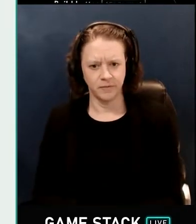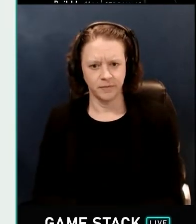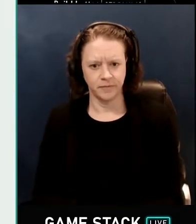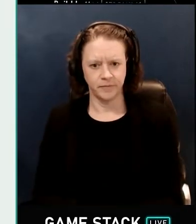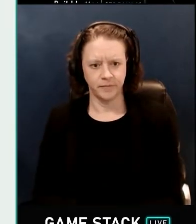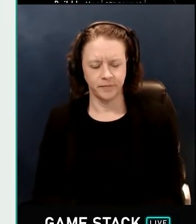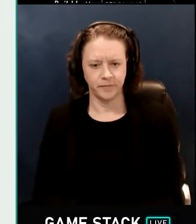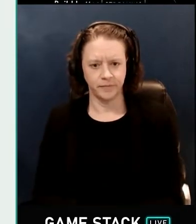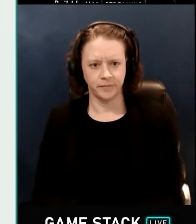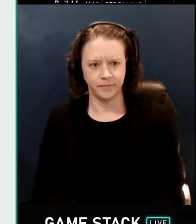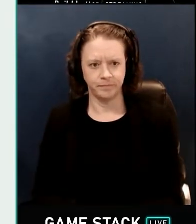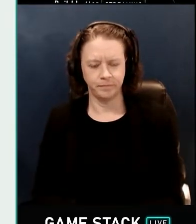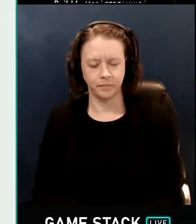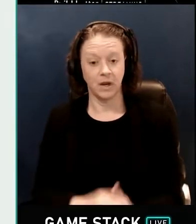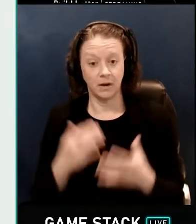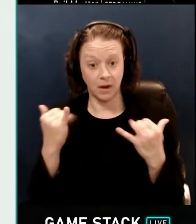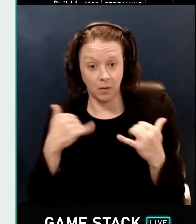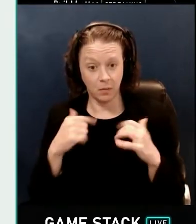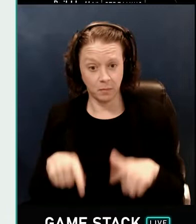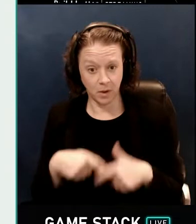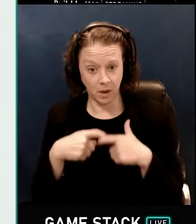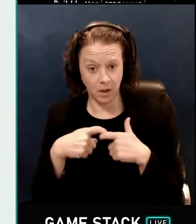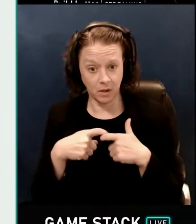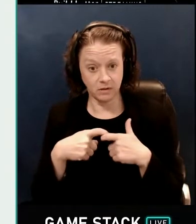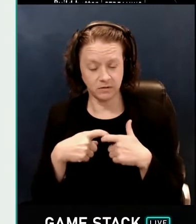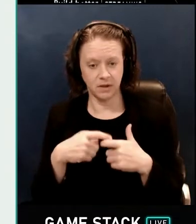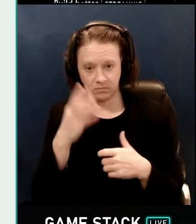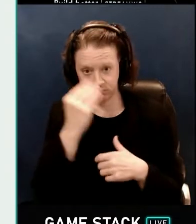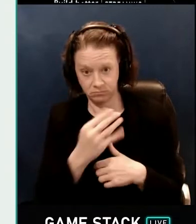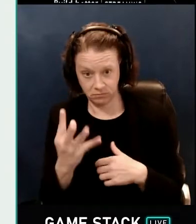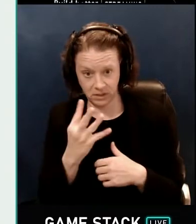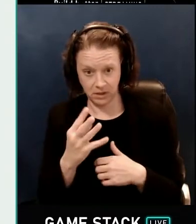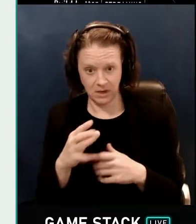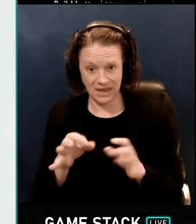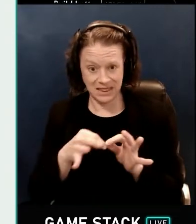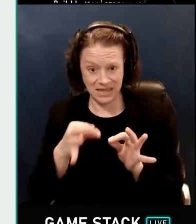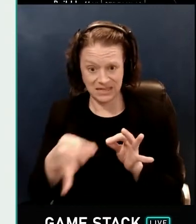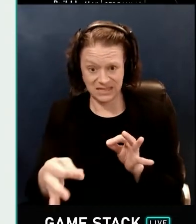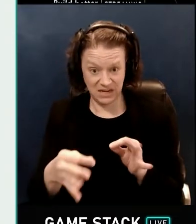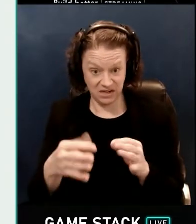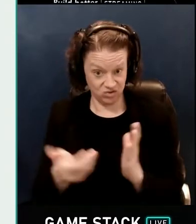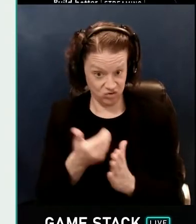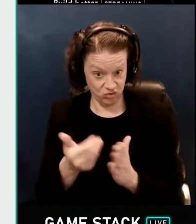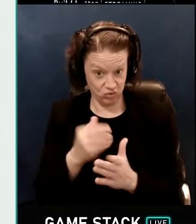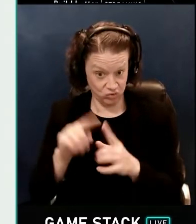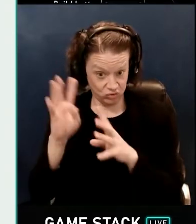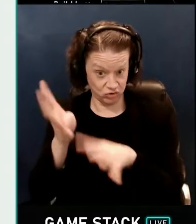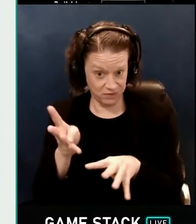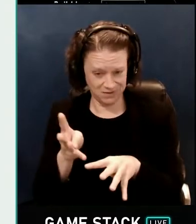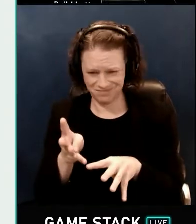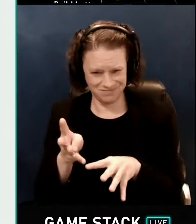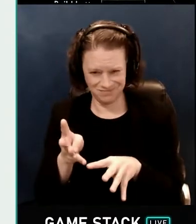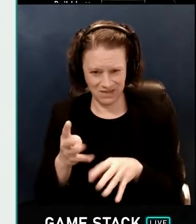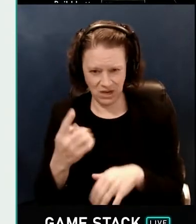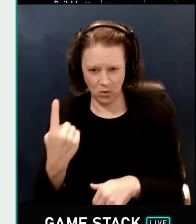Now, I'm gonna pause and note that latency isn't, by any means, new to streaming. Single player games have latency